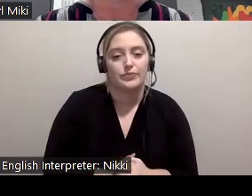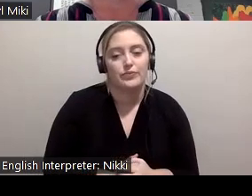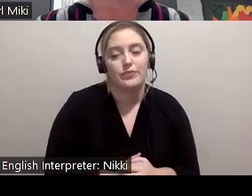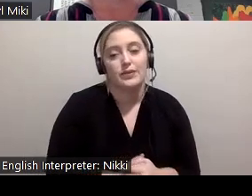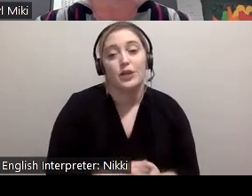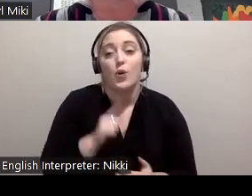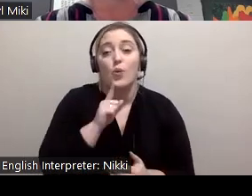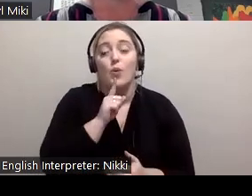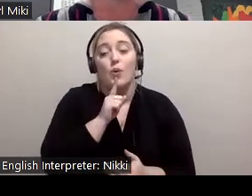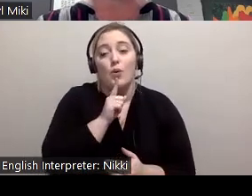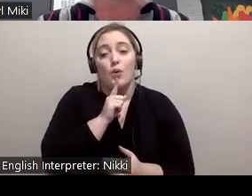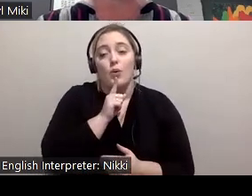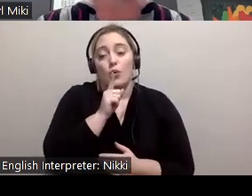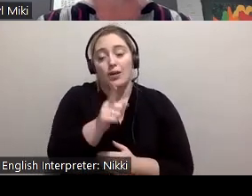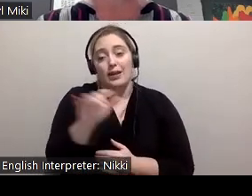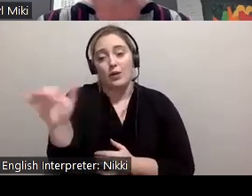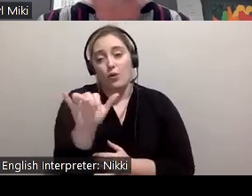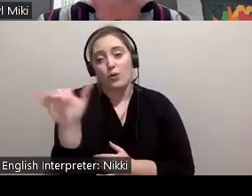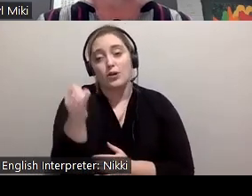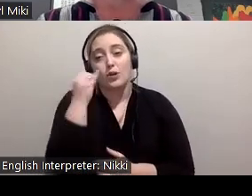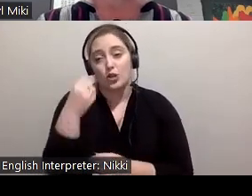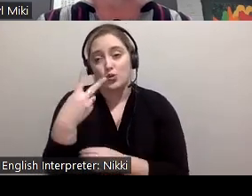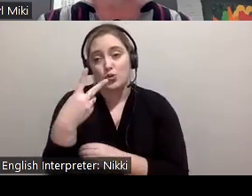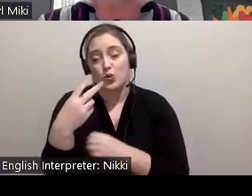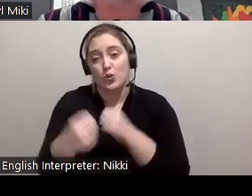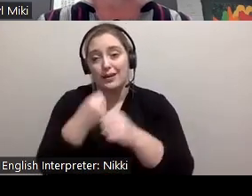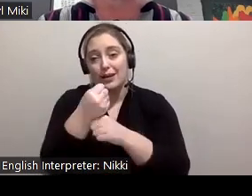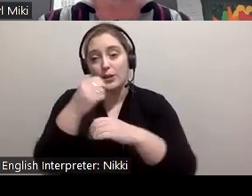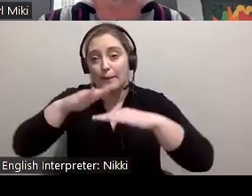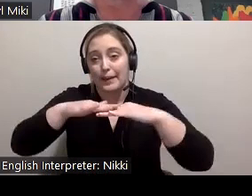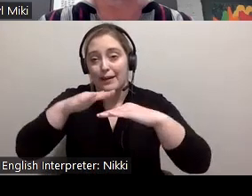programming for at least two years. And for this grant you